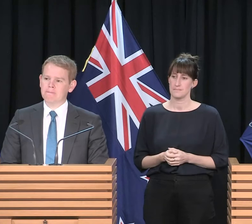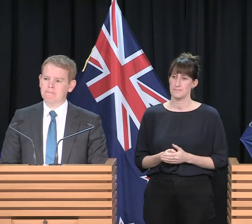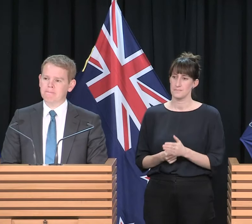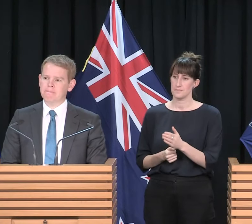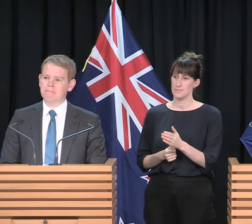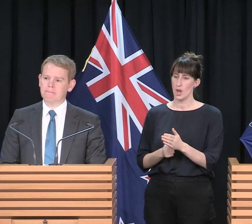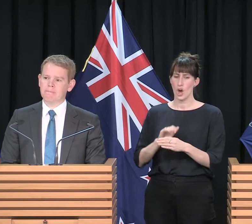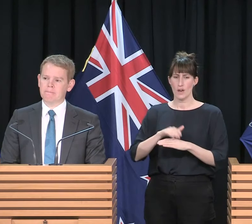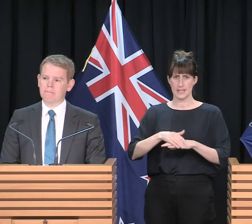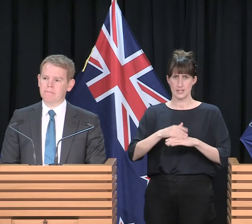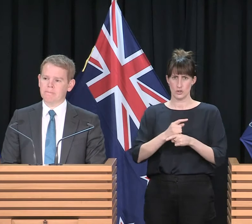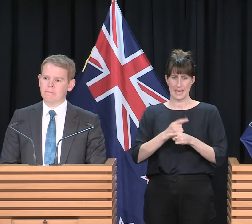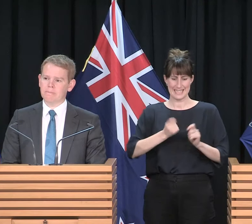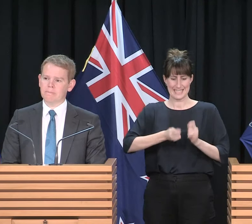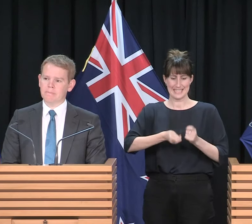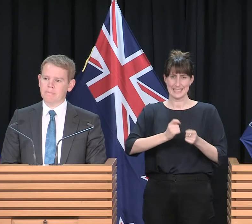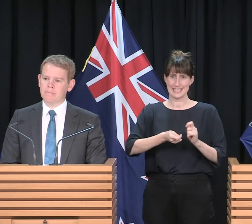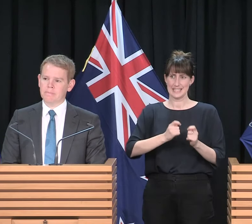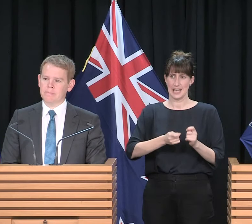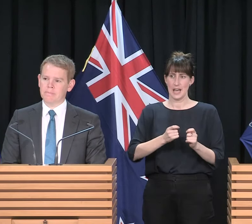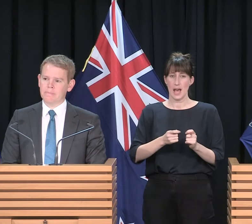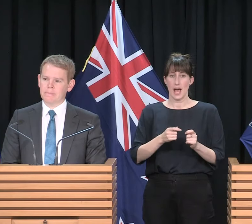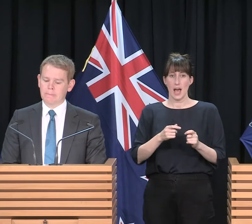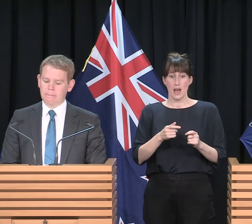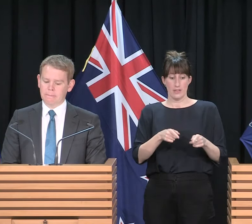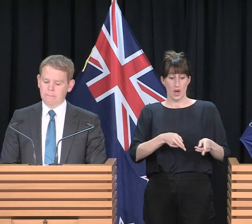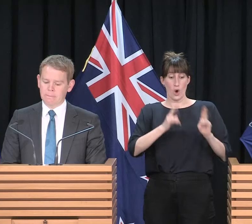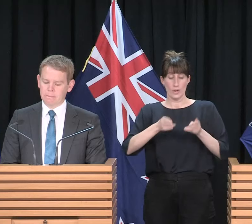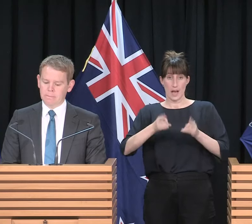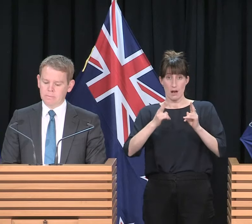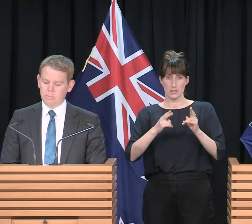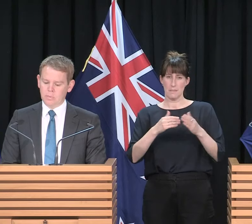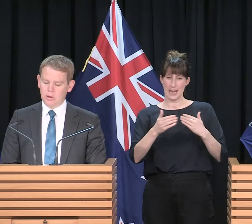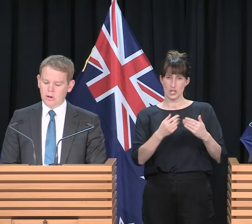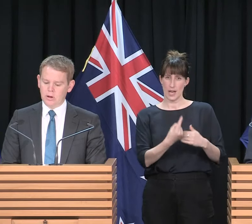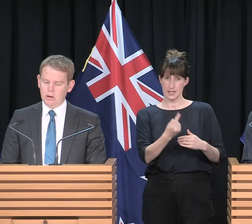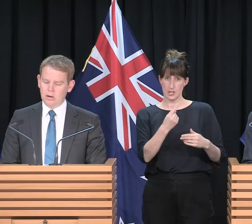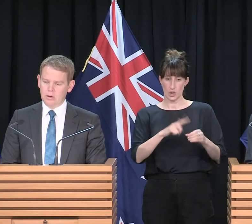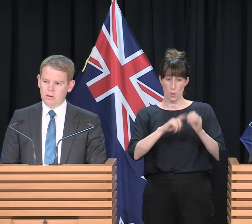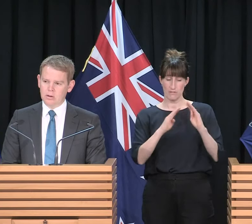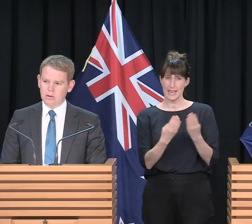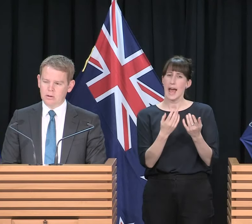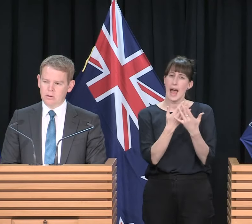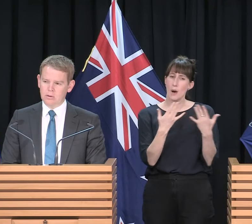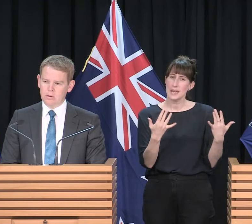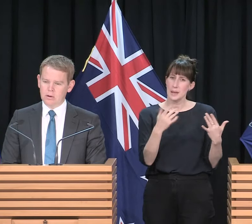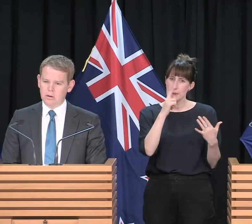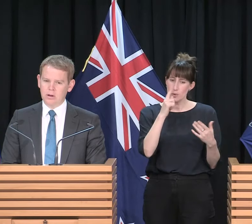masks available right across the health sector. As you know, we have very good